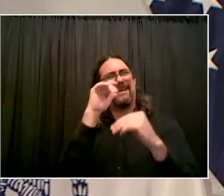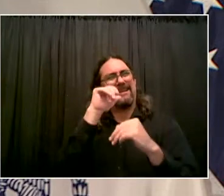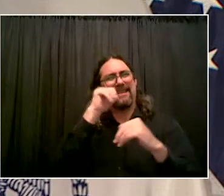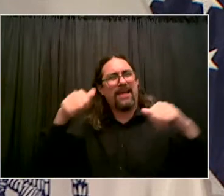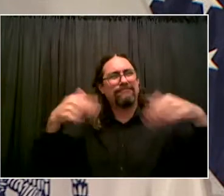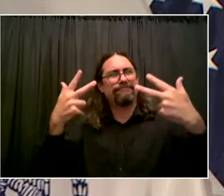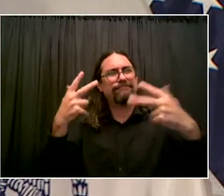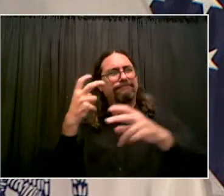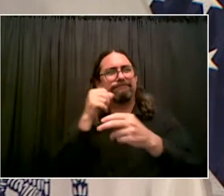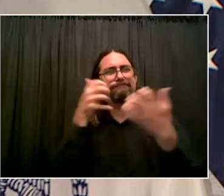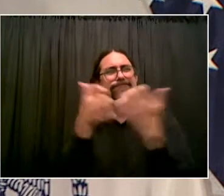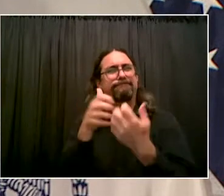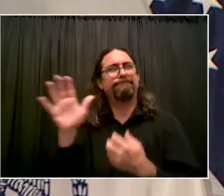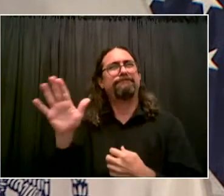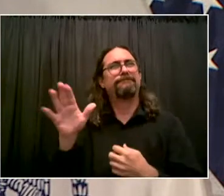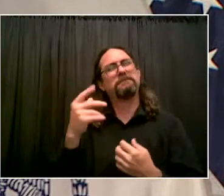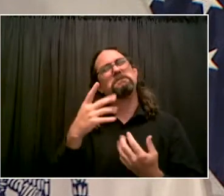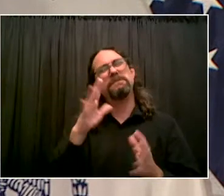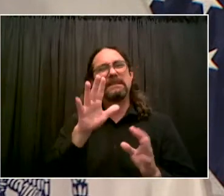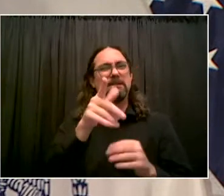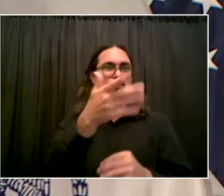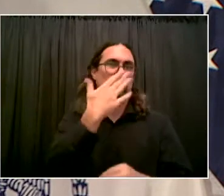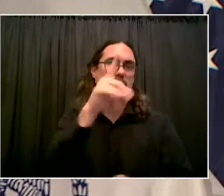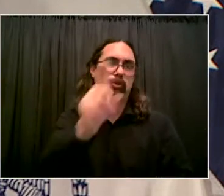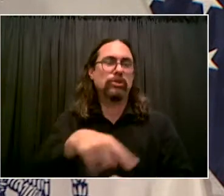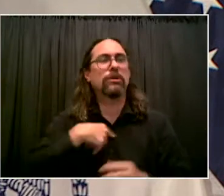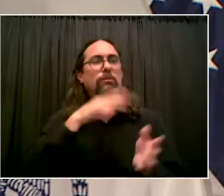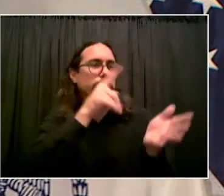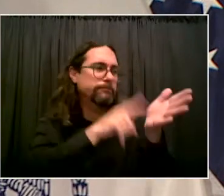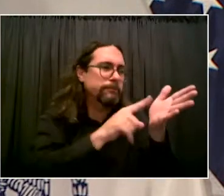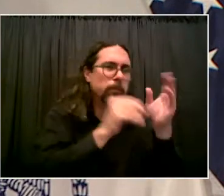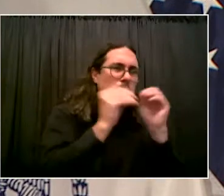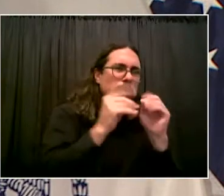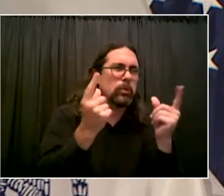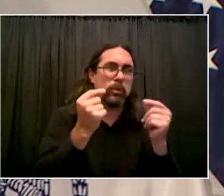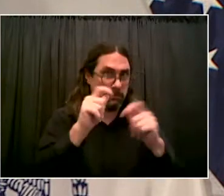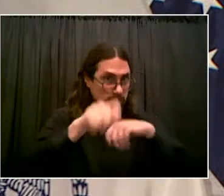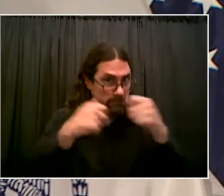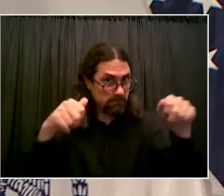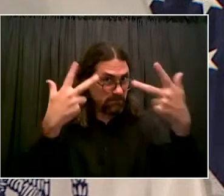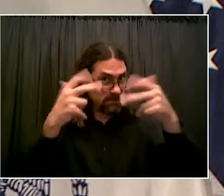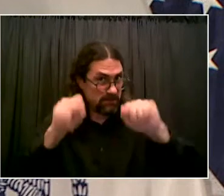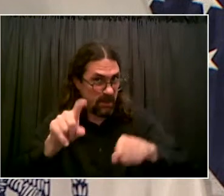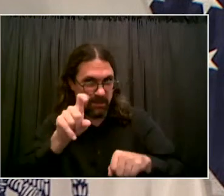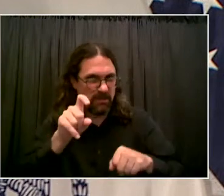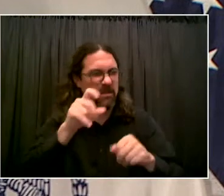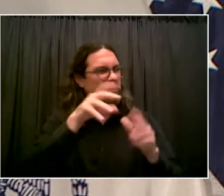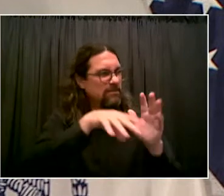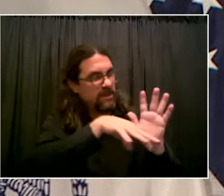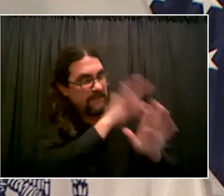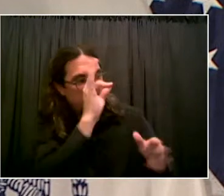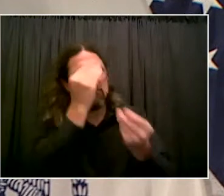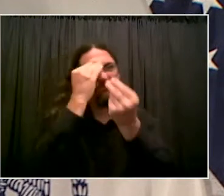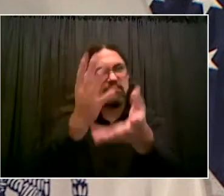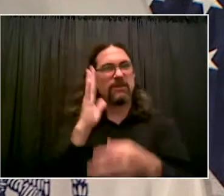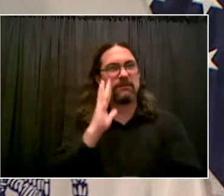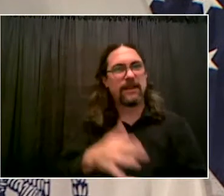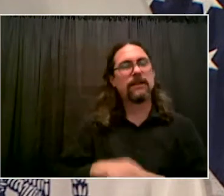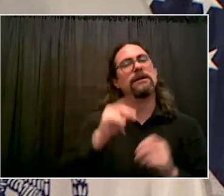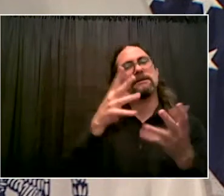WEIL WL GET YO U AN UPDATE TO MAKE SURE WE ARE CURRENT WITH YOU ON WHAT'S